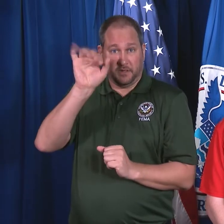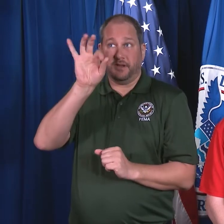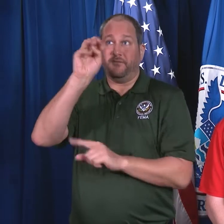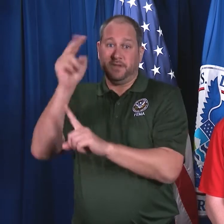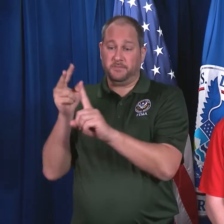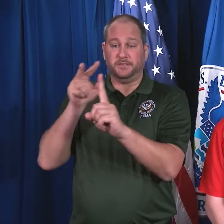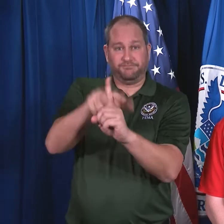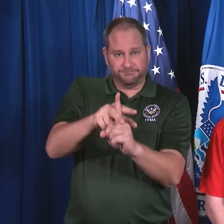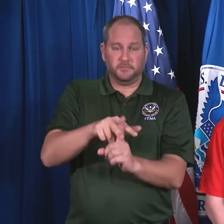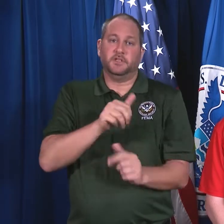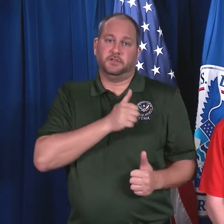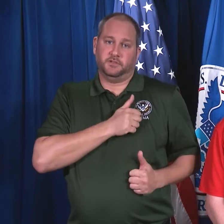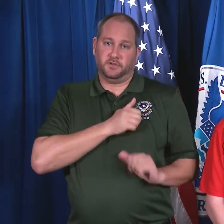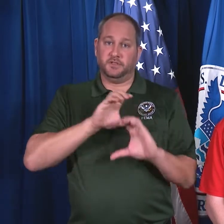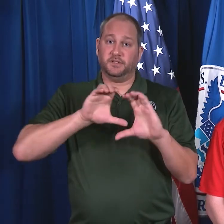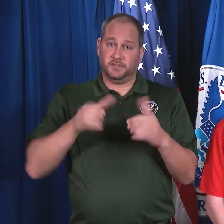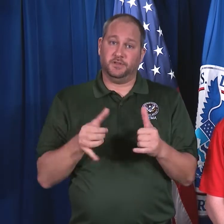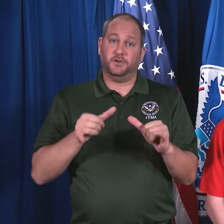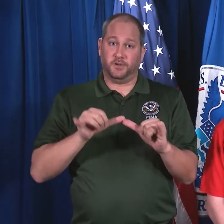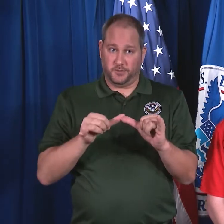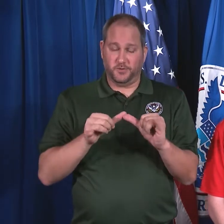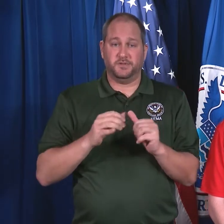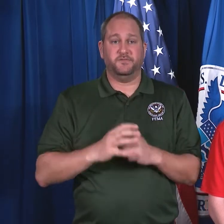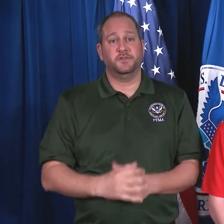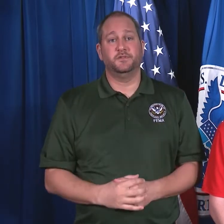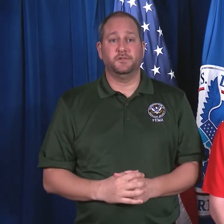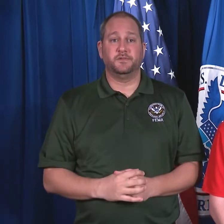who in turn, mission-assigns to the Army Corps of Engineers.